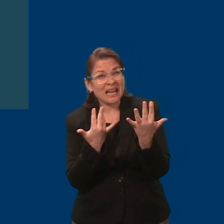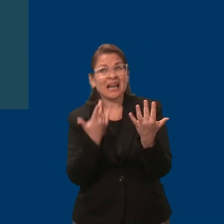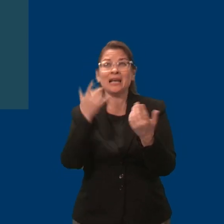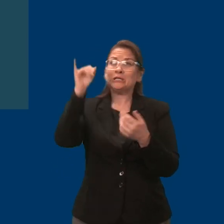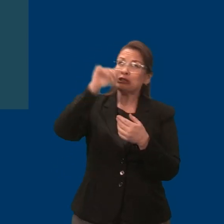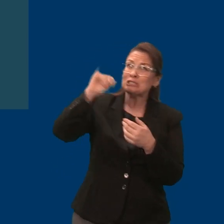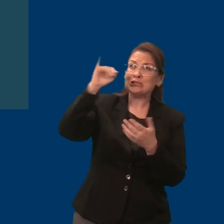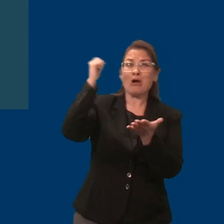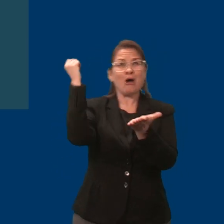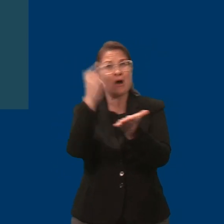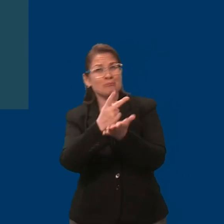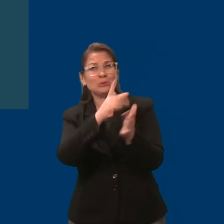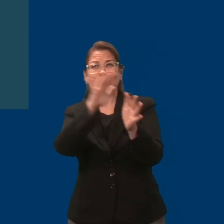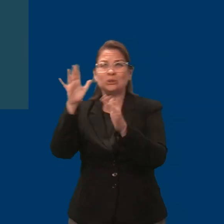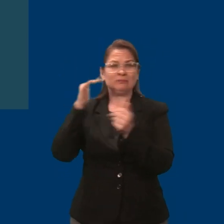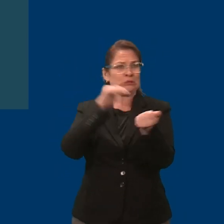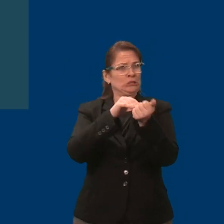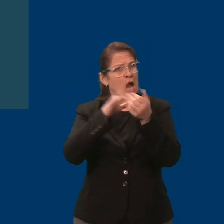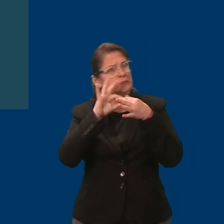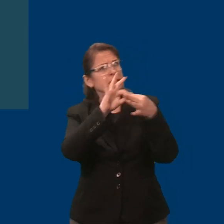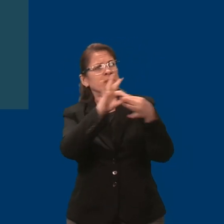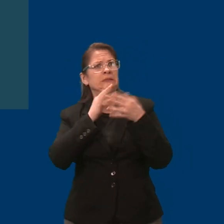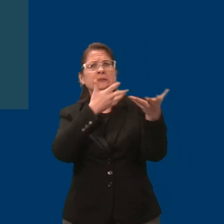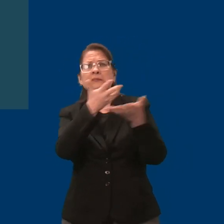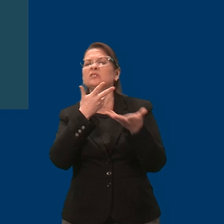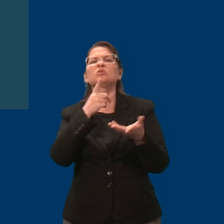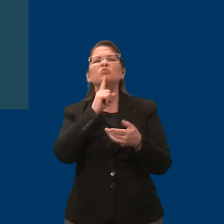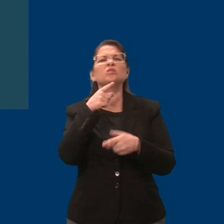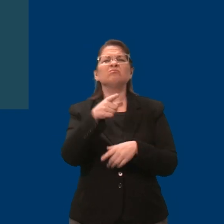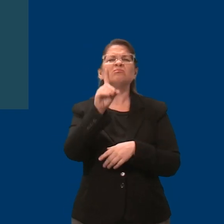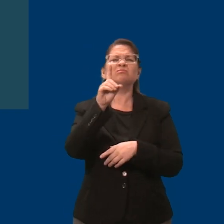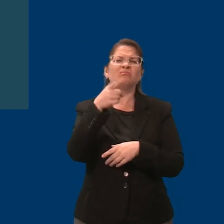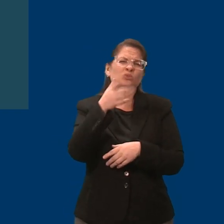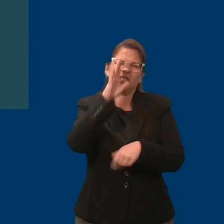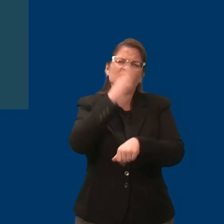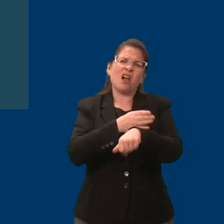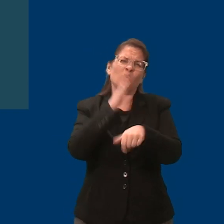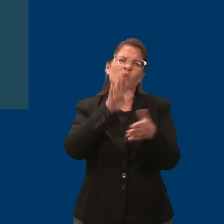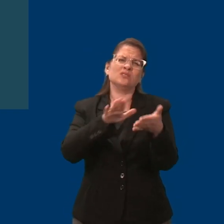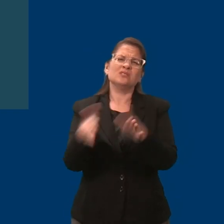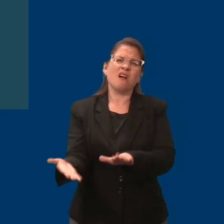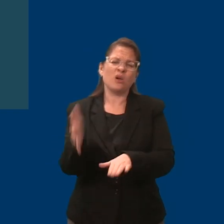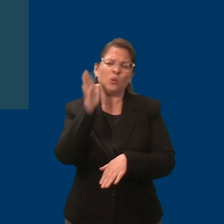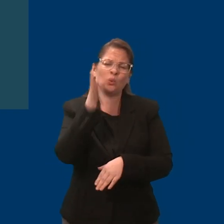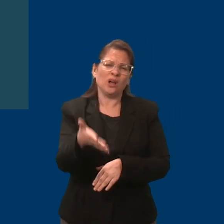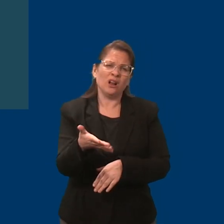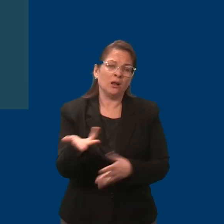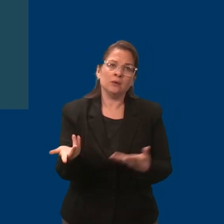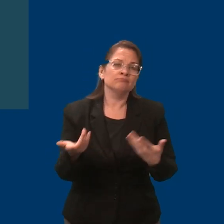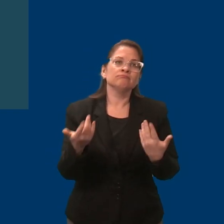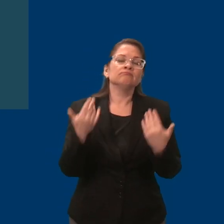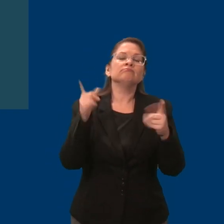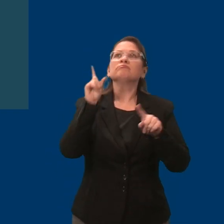Leo would have died of heart failure at home. I can't even imagine waking up to my dead child in a crib